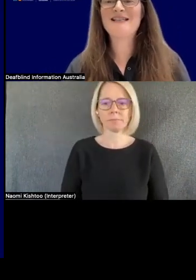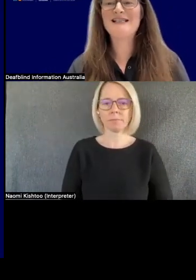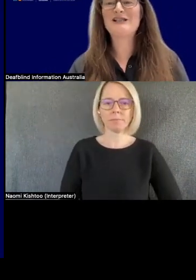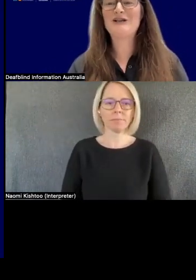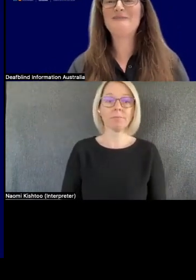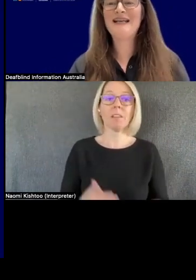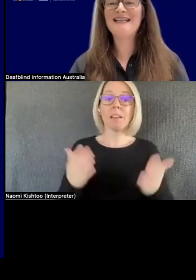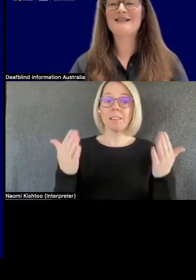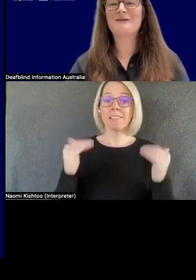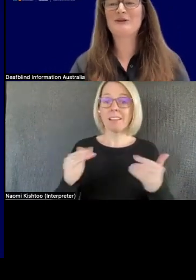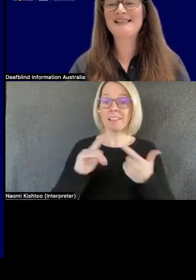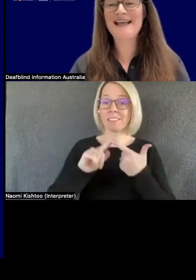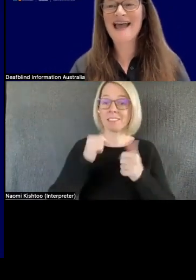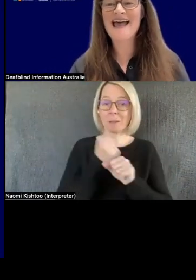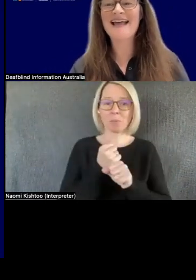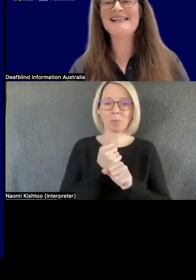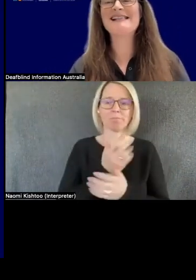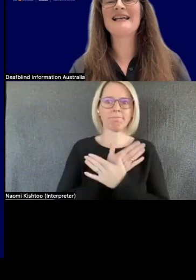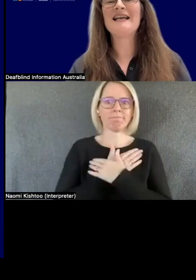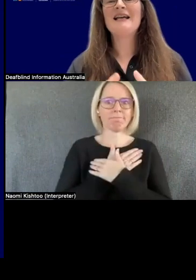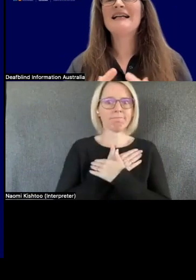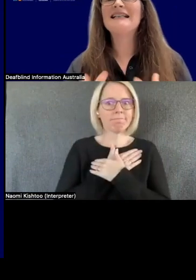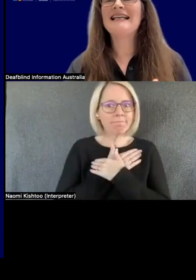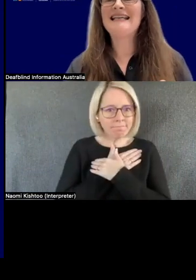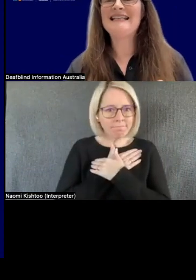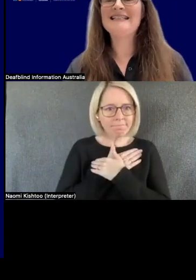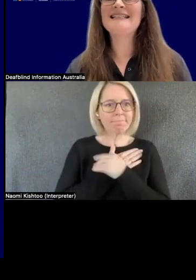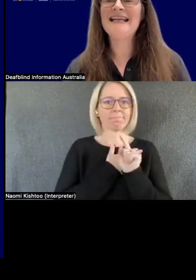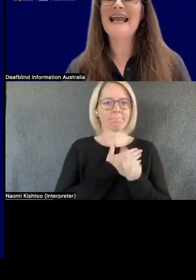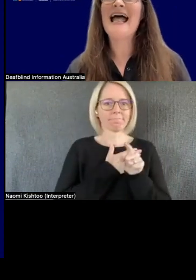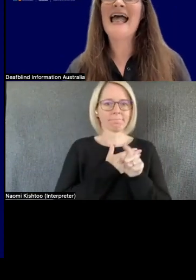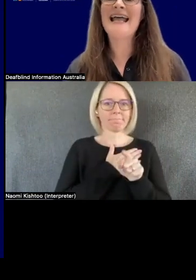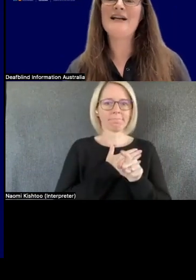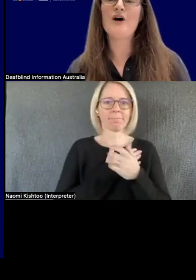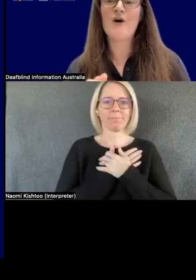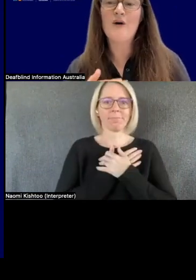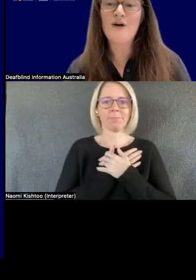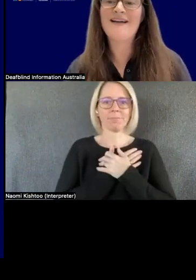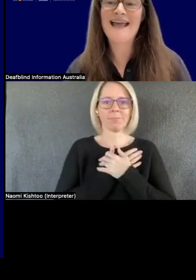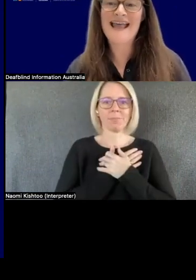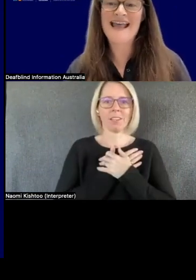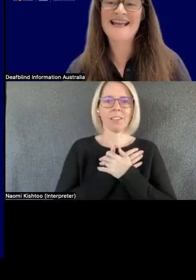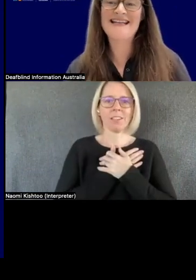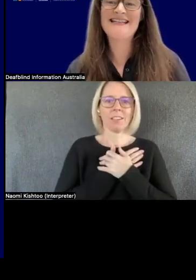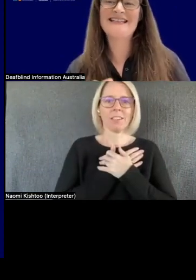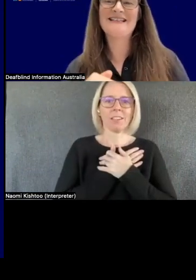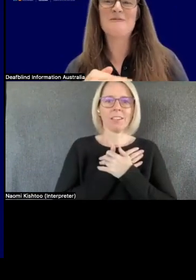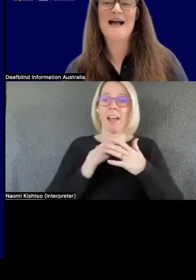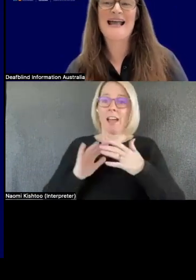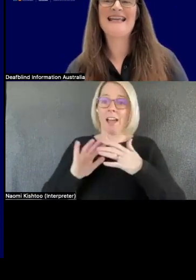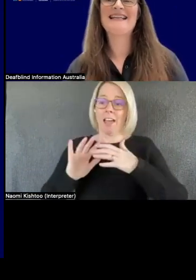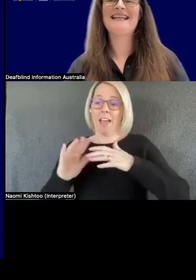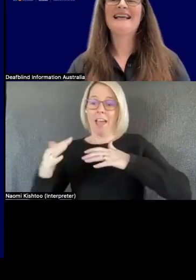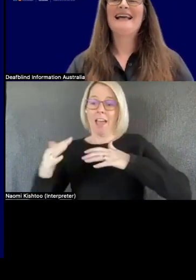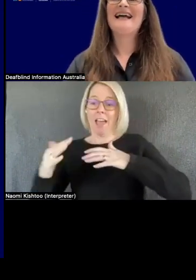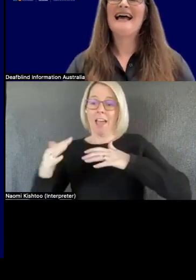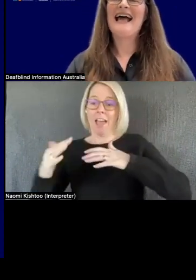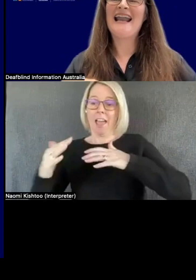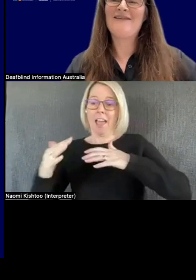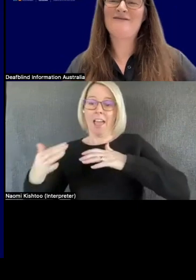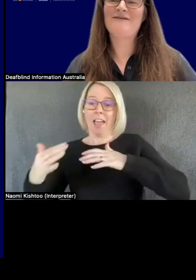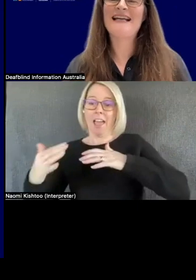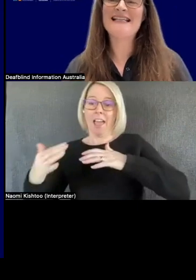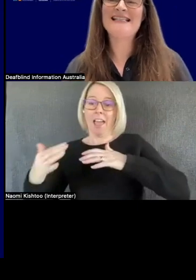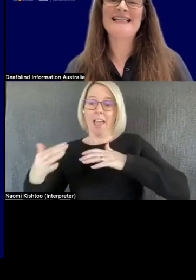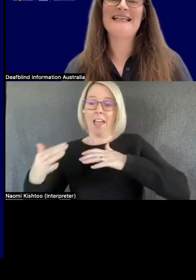seen so many children’s hands cleaned in a hand-over-hand way, and I’ve rarely seen